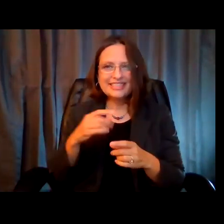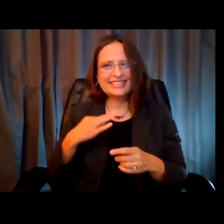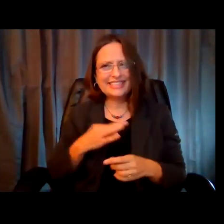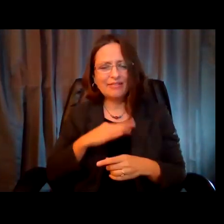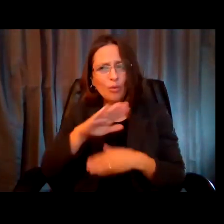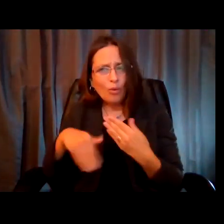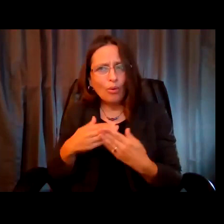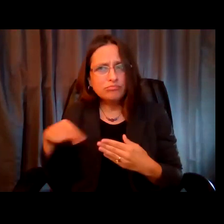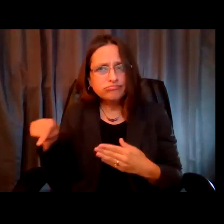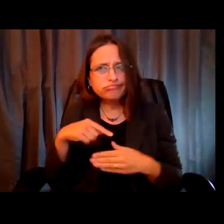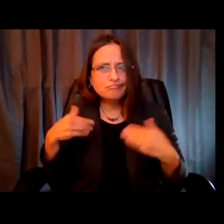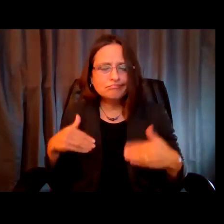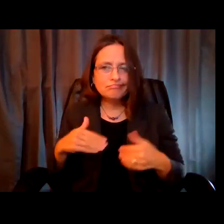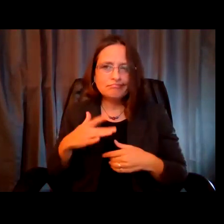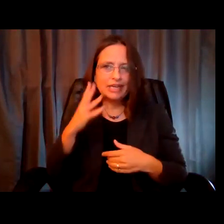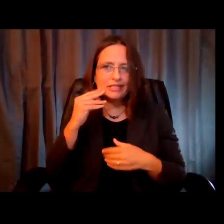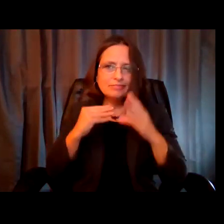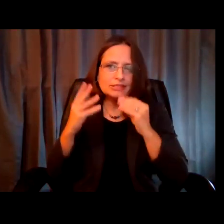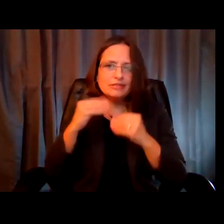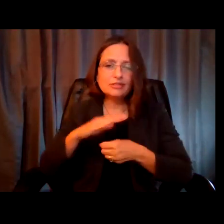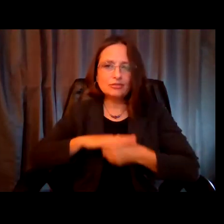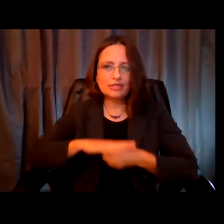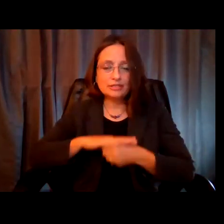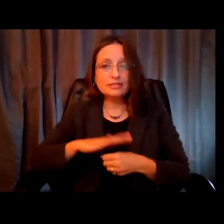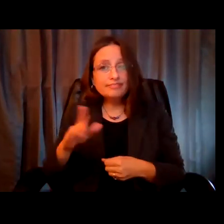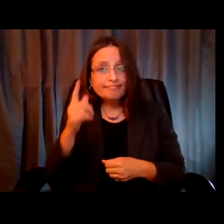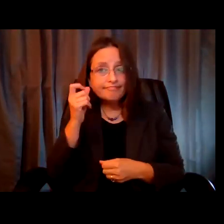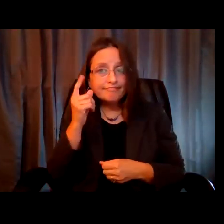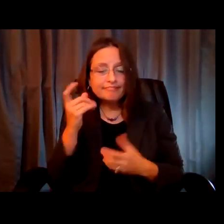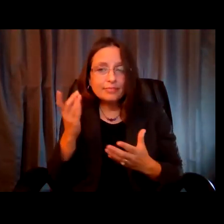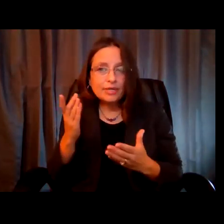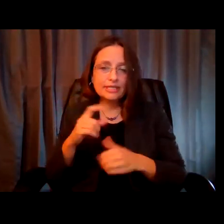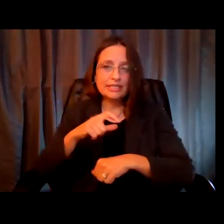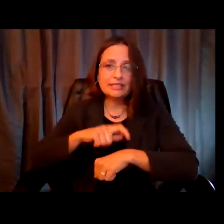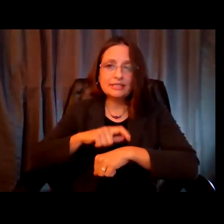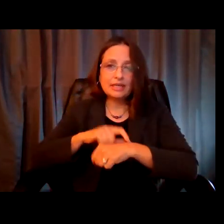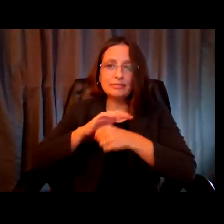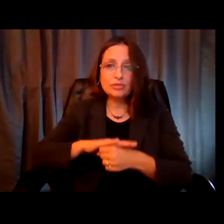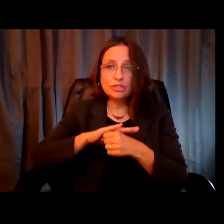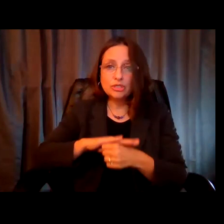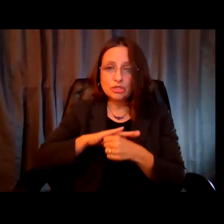schedulers, often a practice manager and sometimes even a patient navigator.